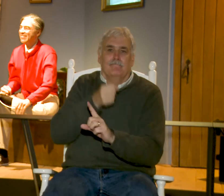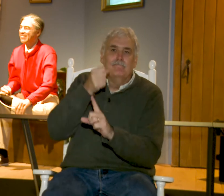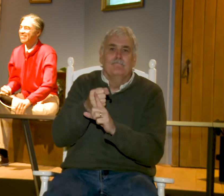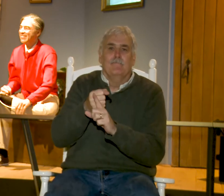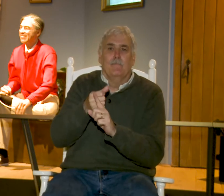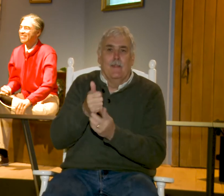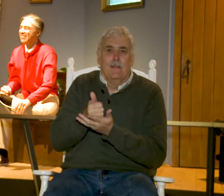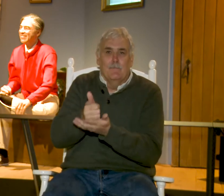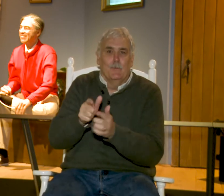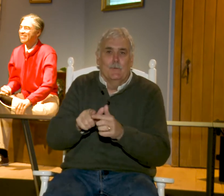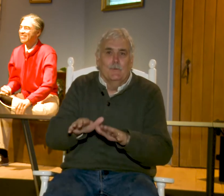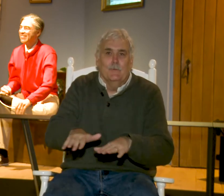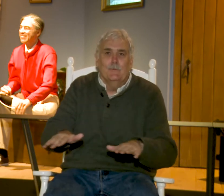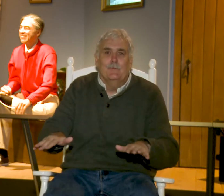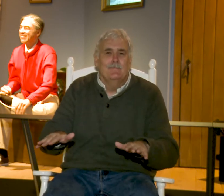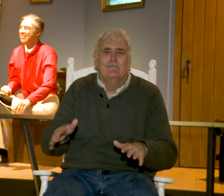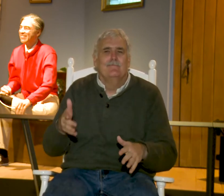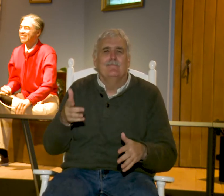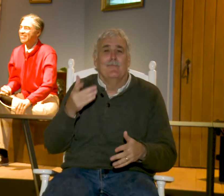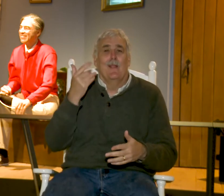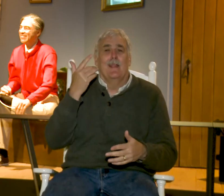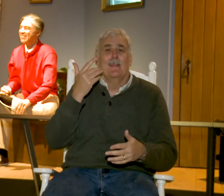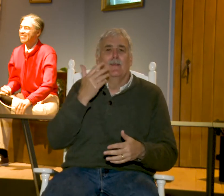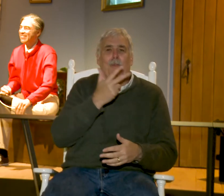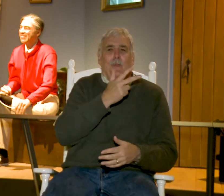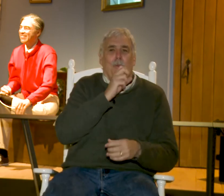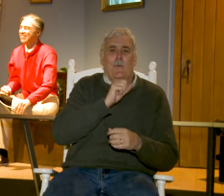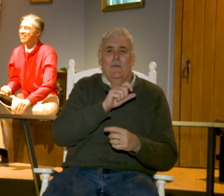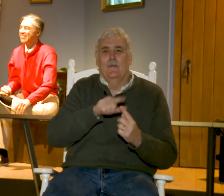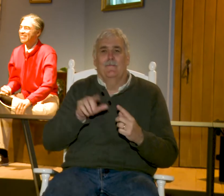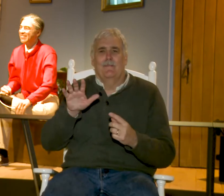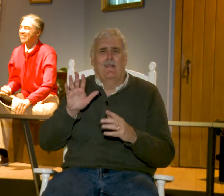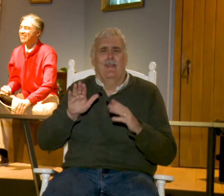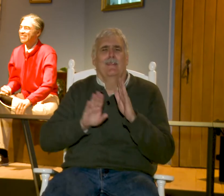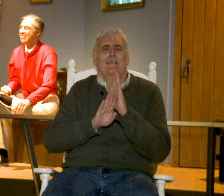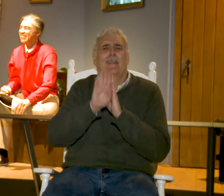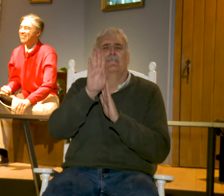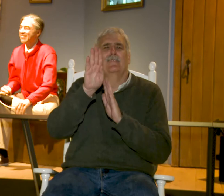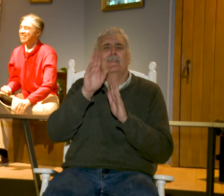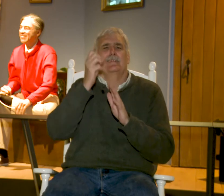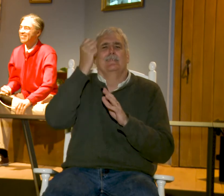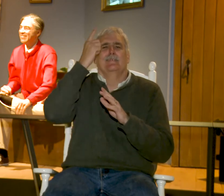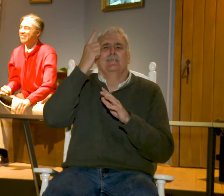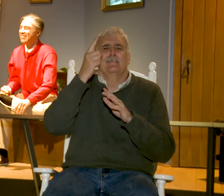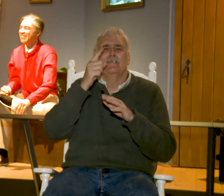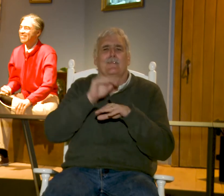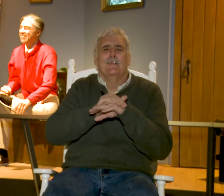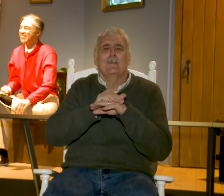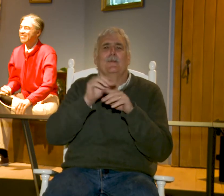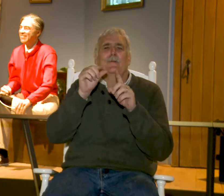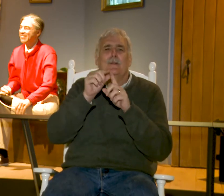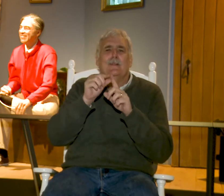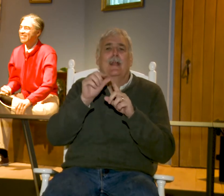was not an effective way to impact young children. Why? Because 3 to 5 year olds have not yet developed the understanding of English words.